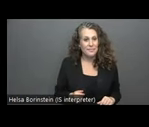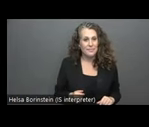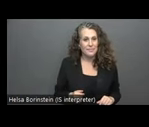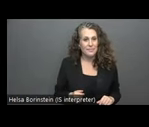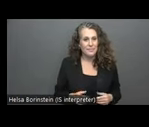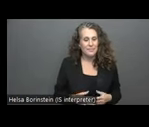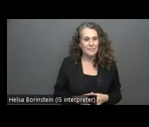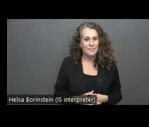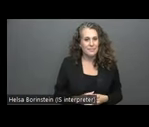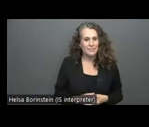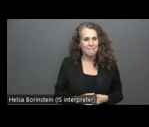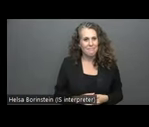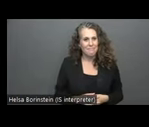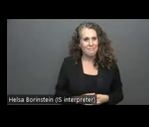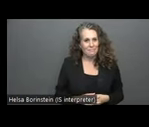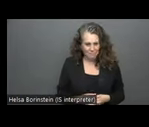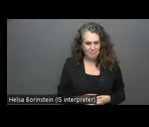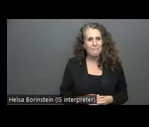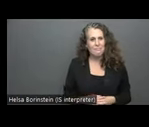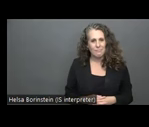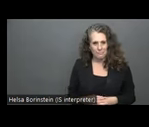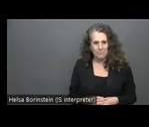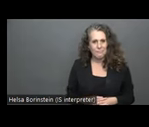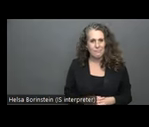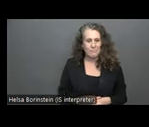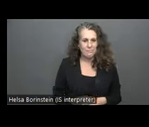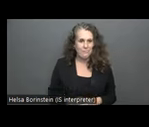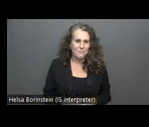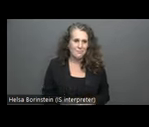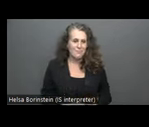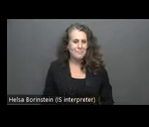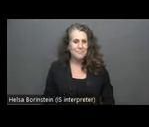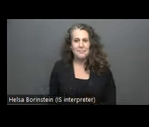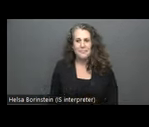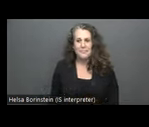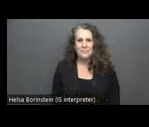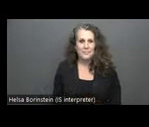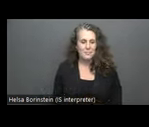a grace and exclusive currently having a number of variables. Good.